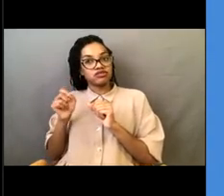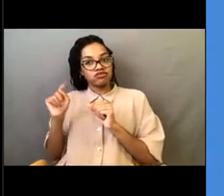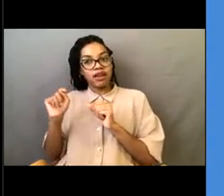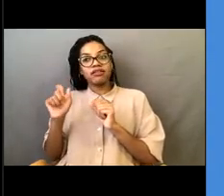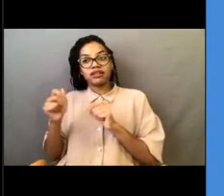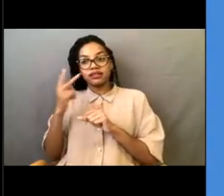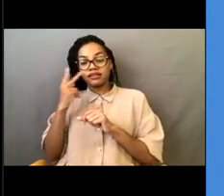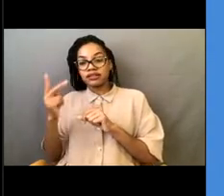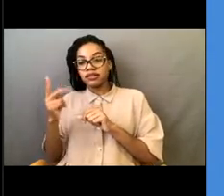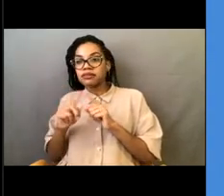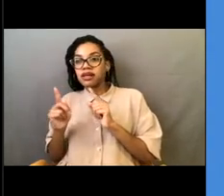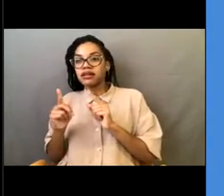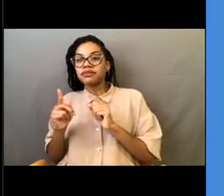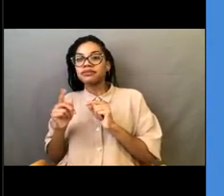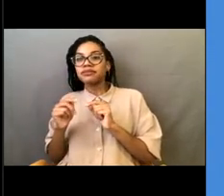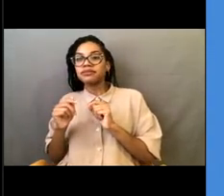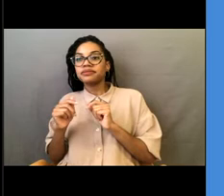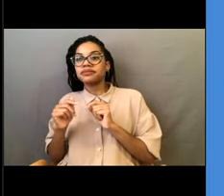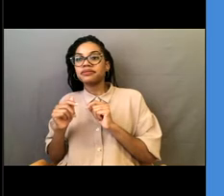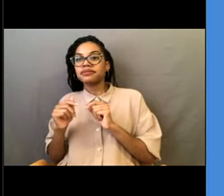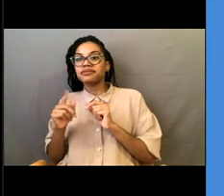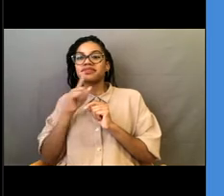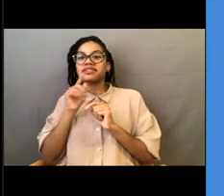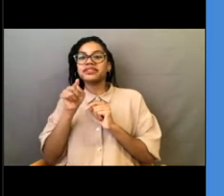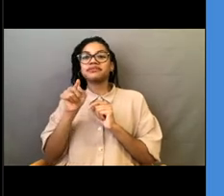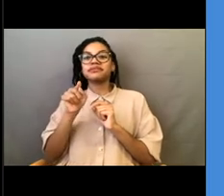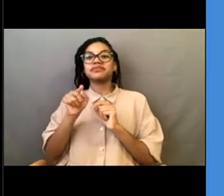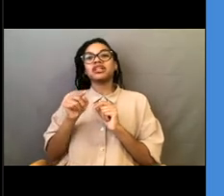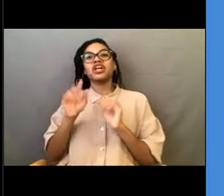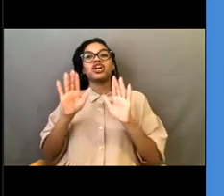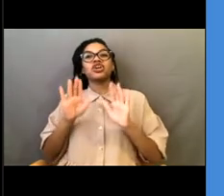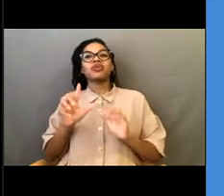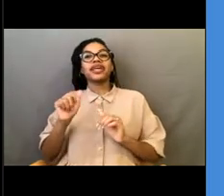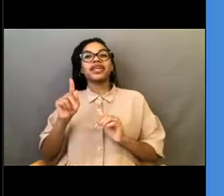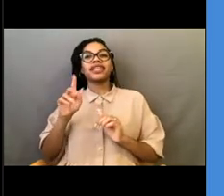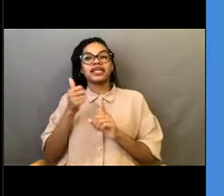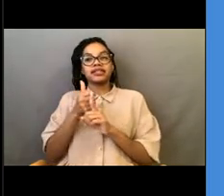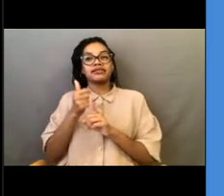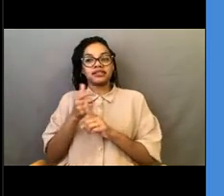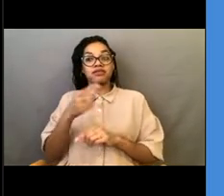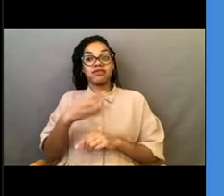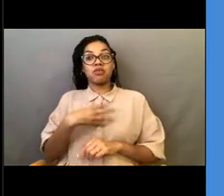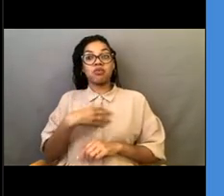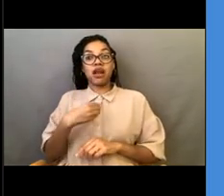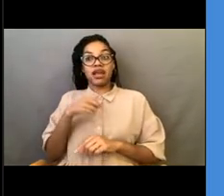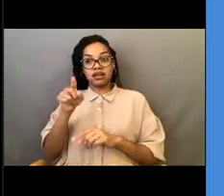they just kind of made the Great Lakes white, but there are lake trout found in the Great Lakes.